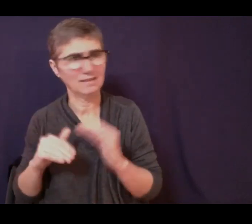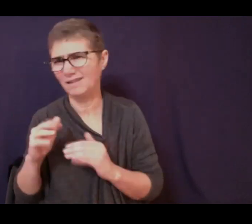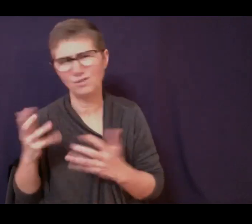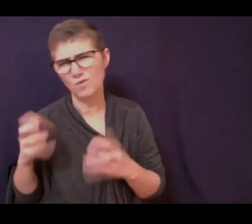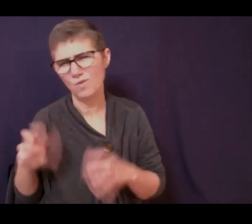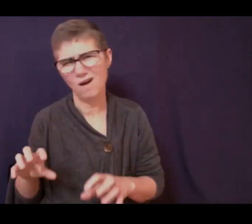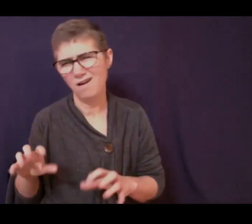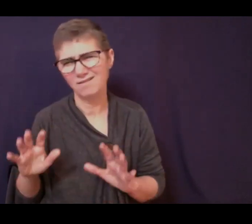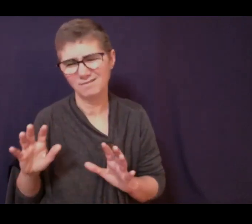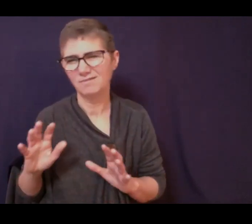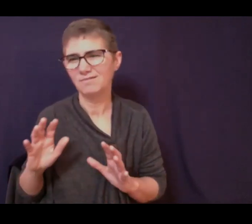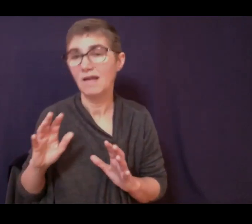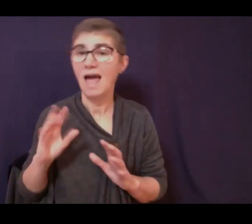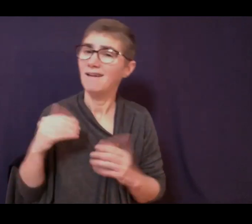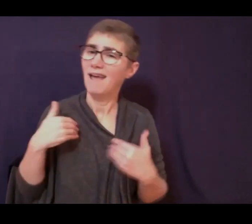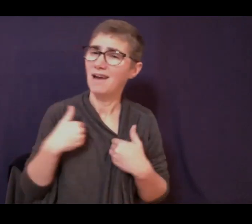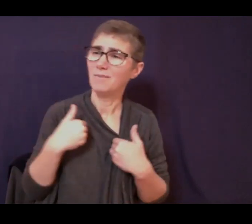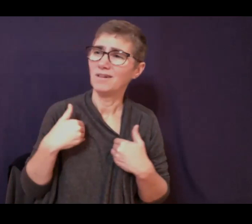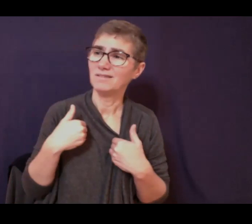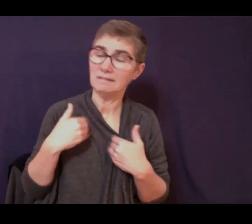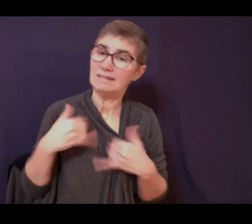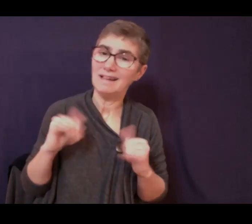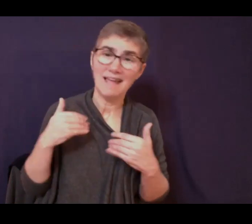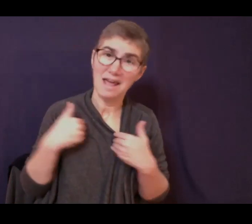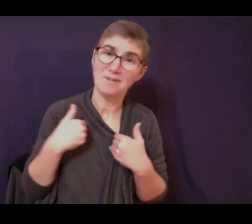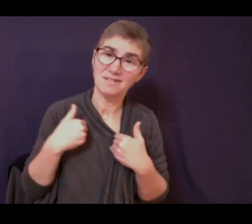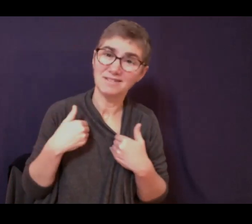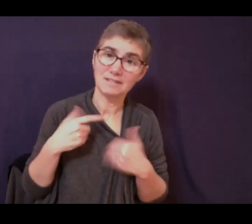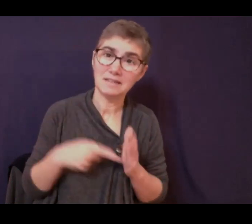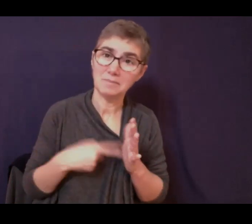certainly animals are still animals so there are going to be times you know if the animal gets sick